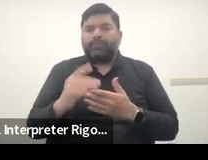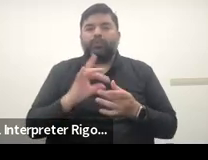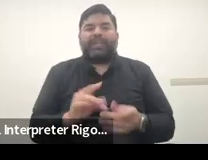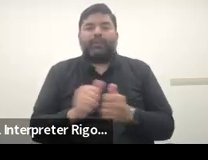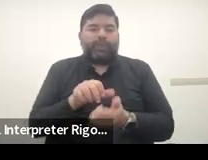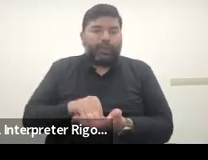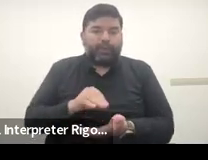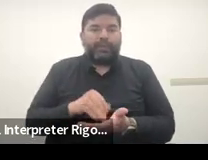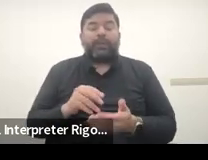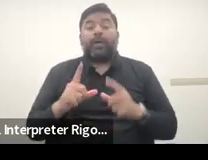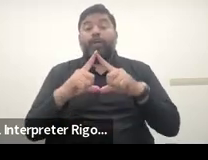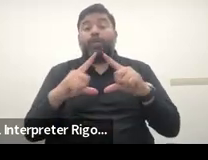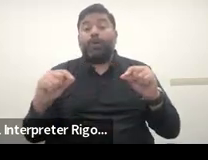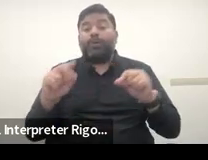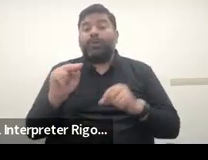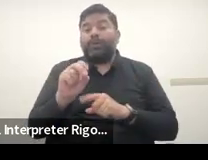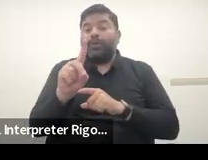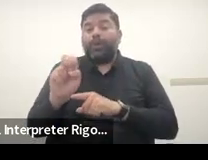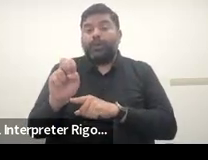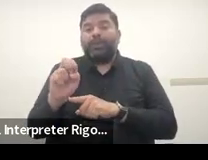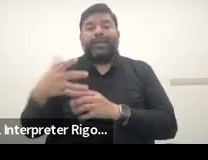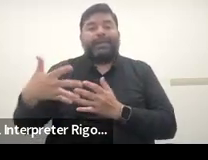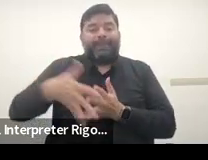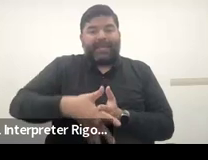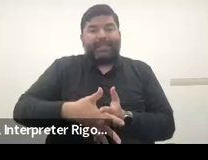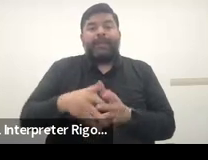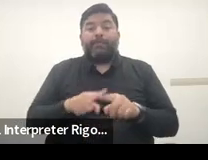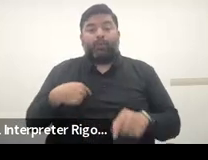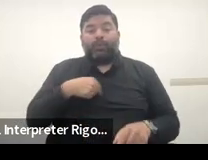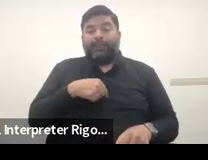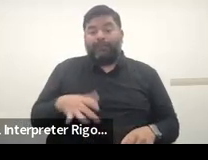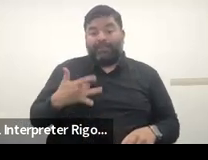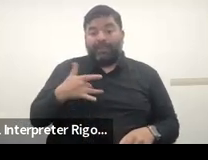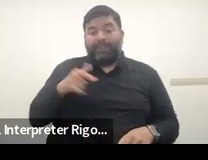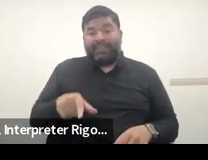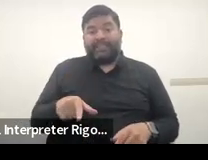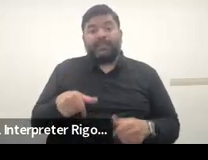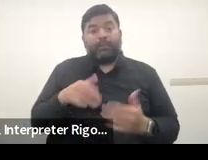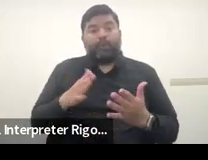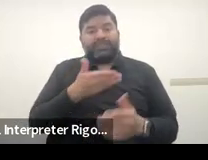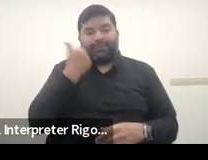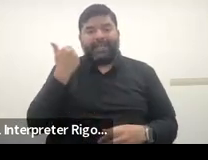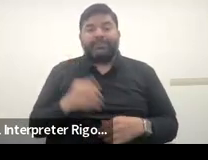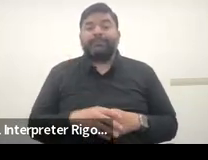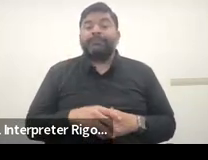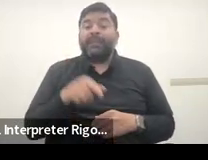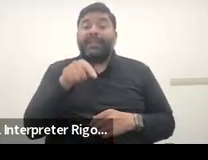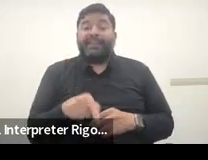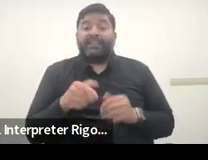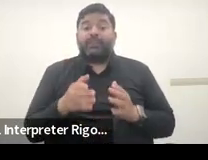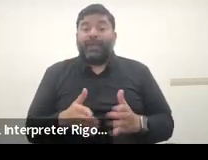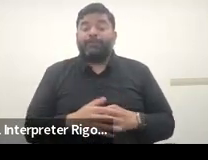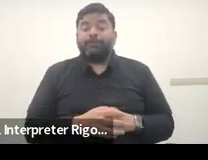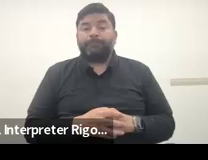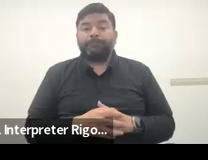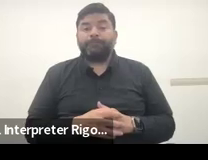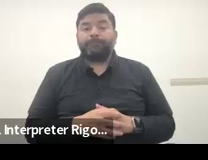node embedding here but we found that this model does the best. In this case we still are predicting